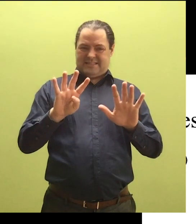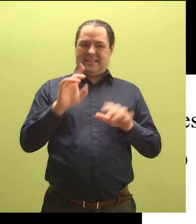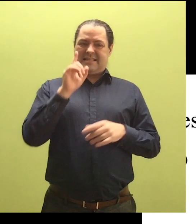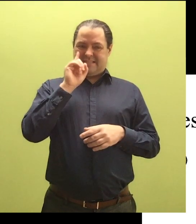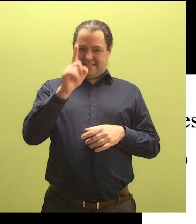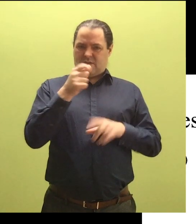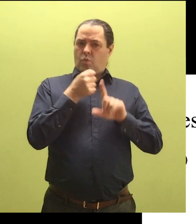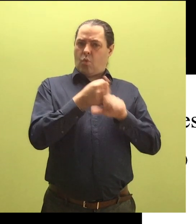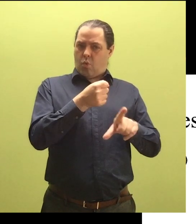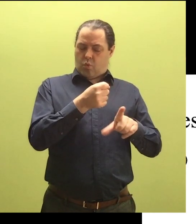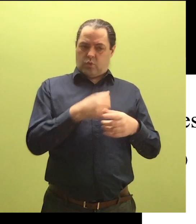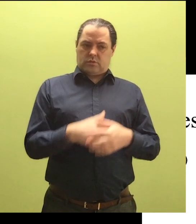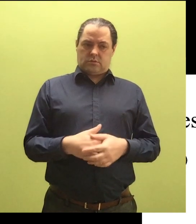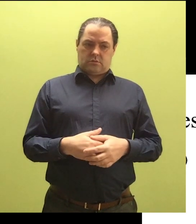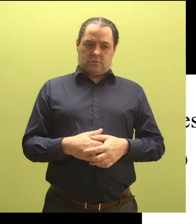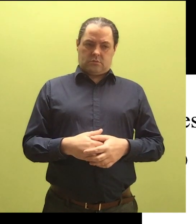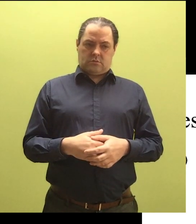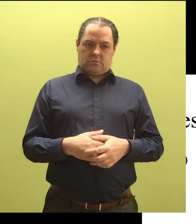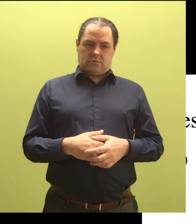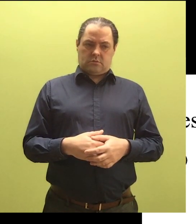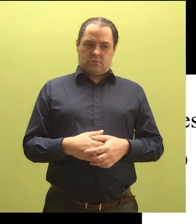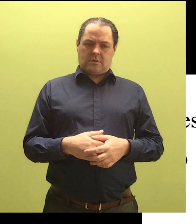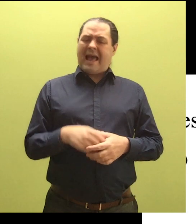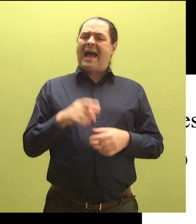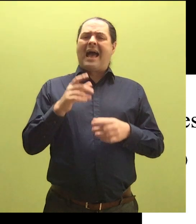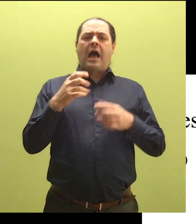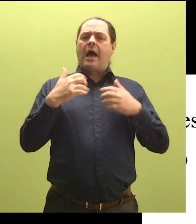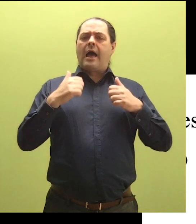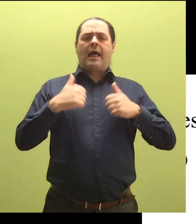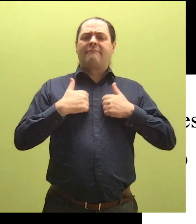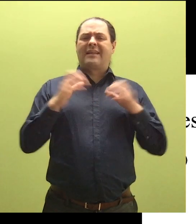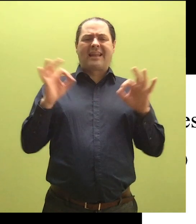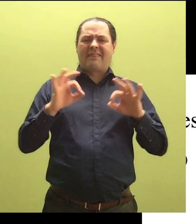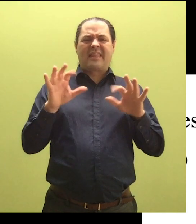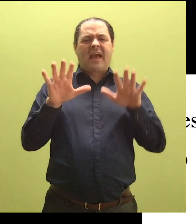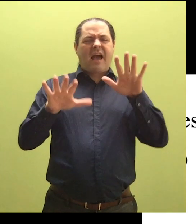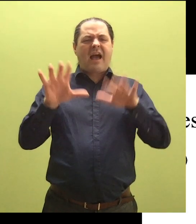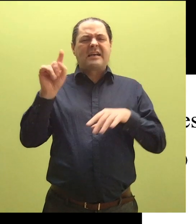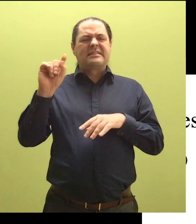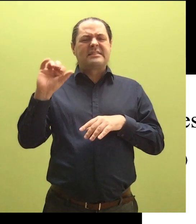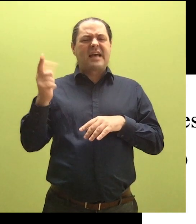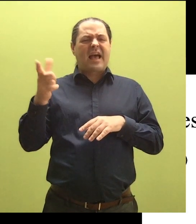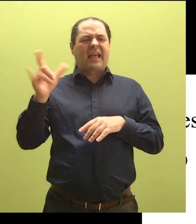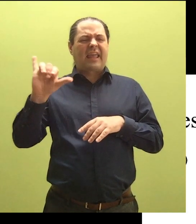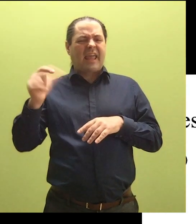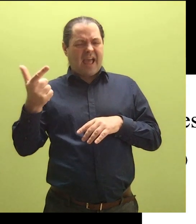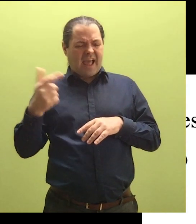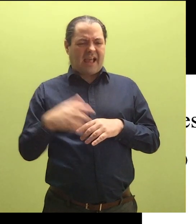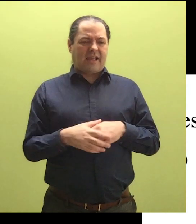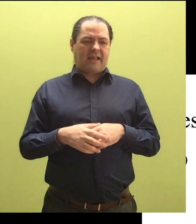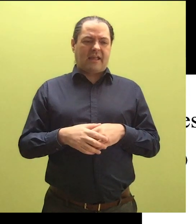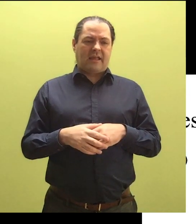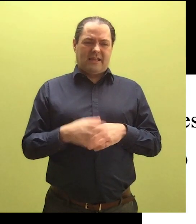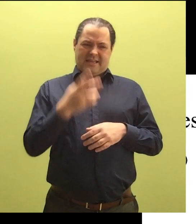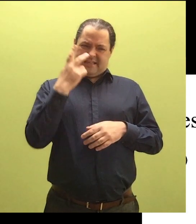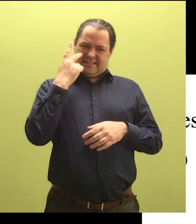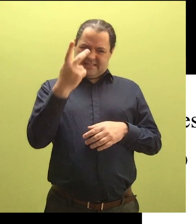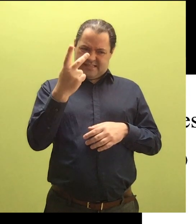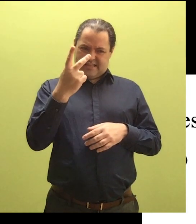event of causation with an inanimate causer, much like Tang & Yang's example in 10. The verbal classifier here surfaces